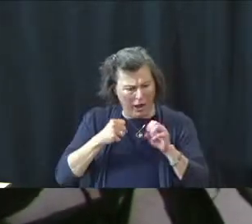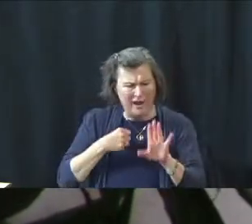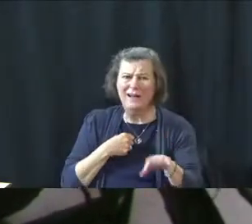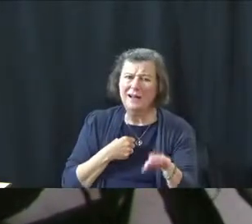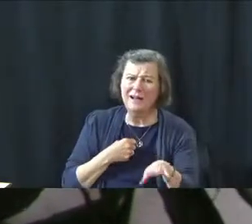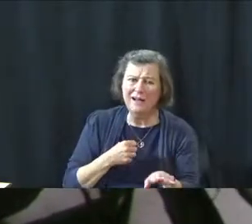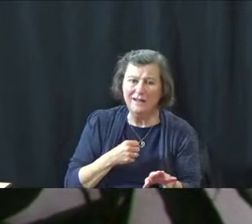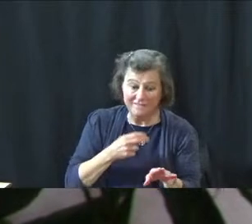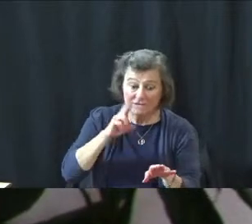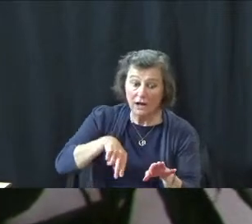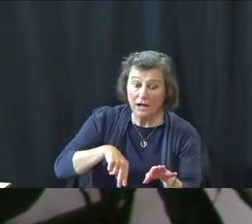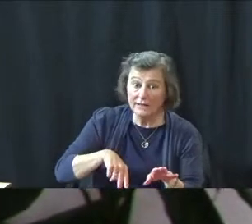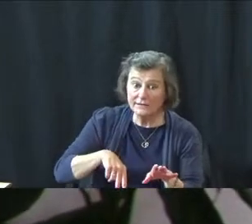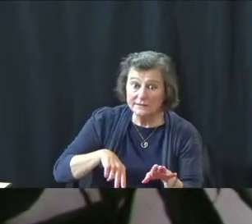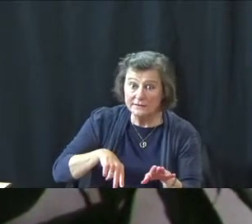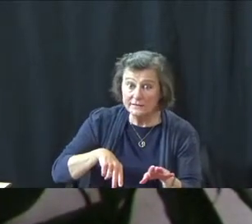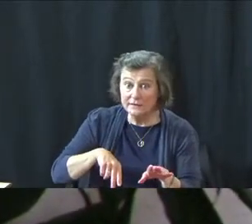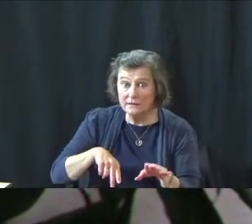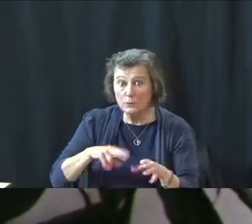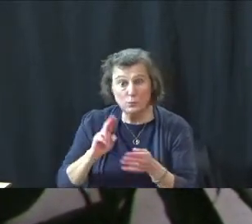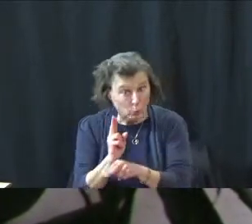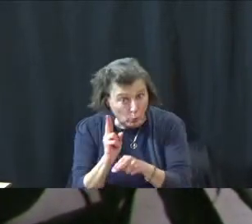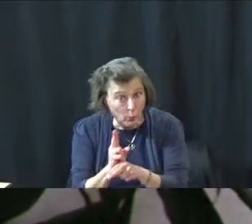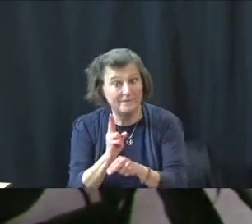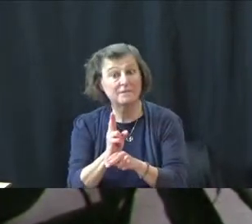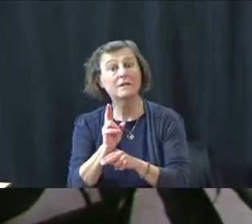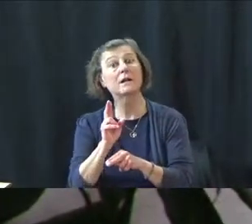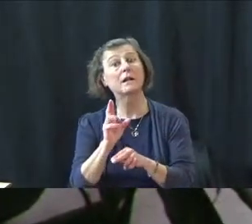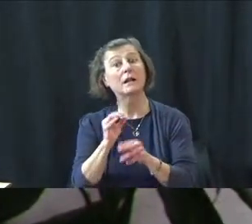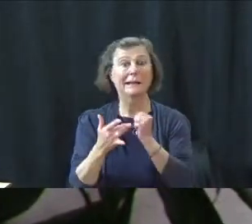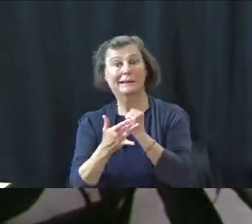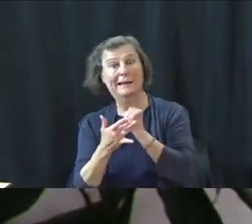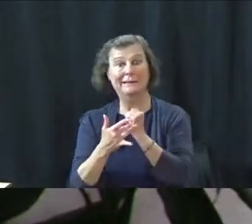They're fun and they're useful and "techy" and all.